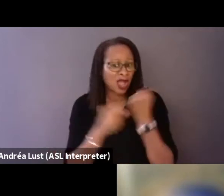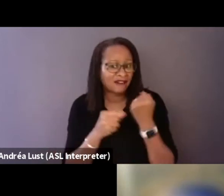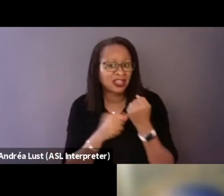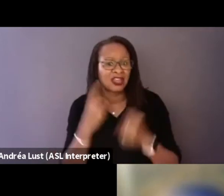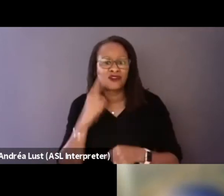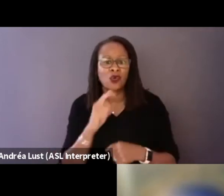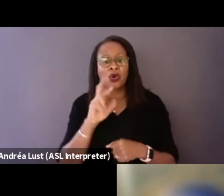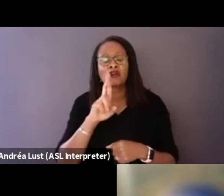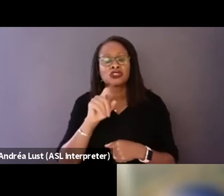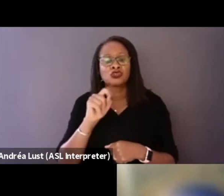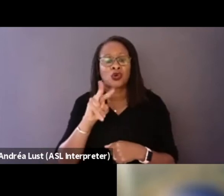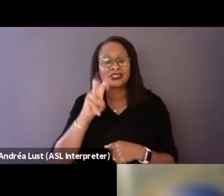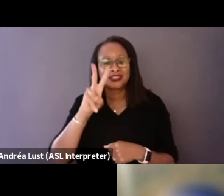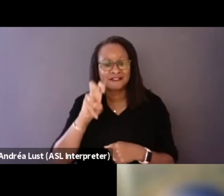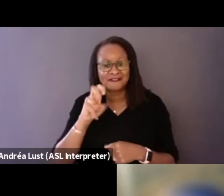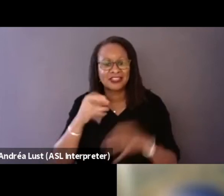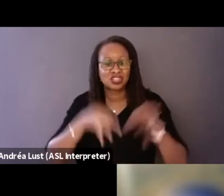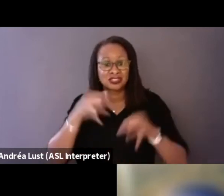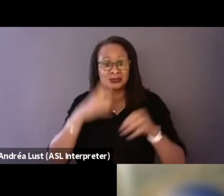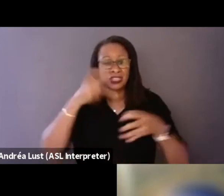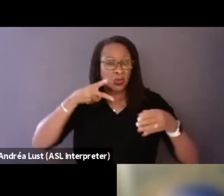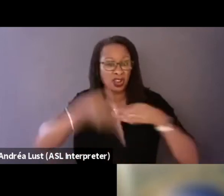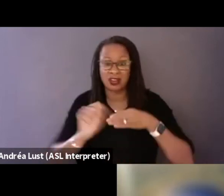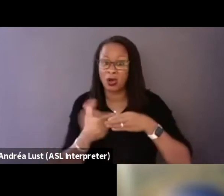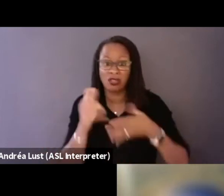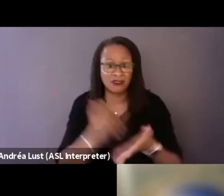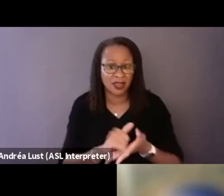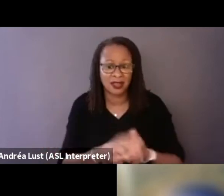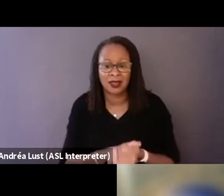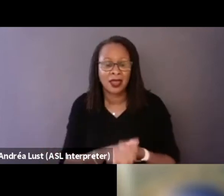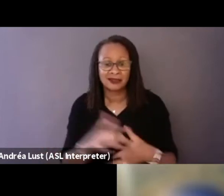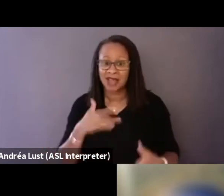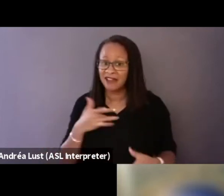because they were cutting all of that, and I just felt very passionate about that.